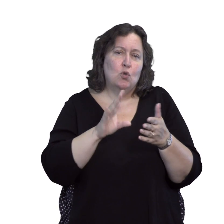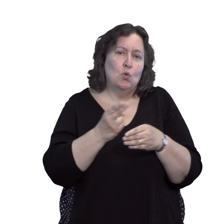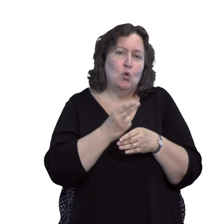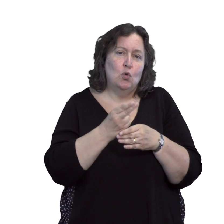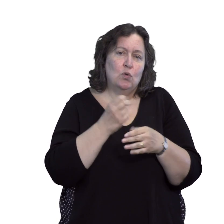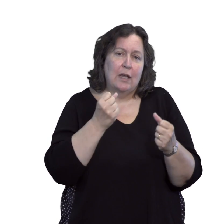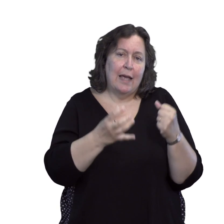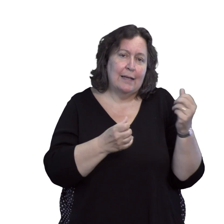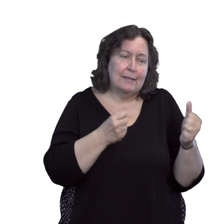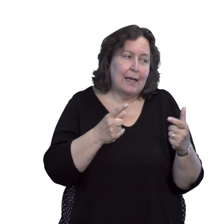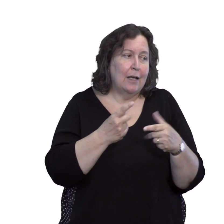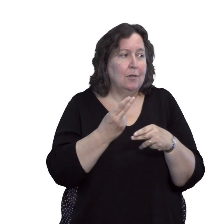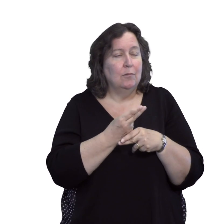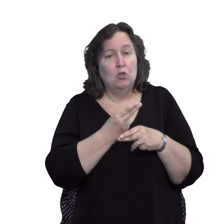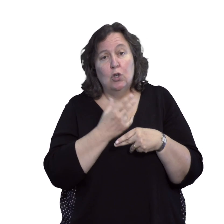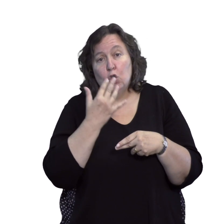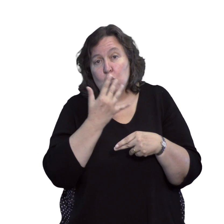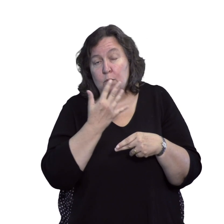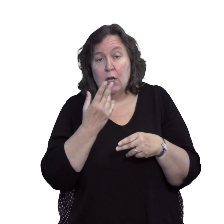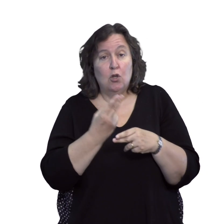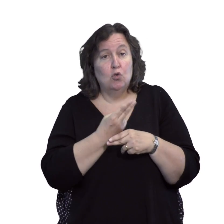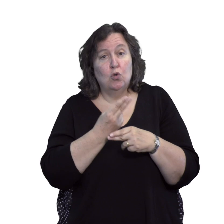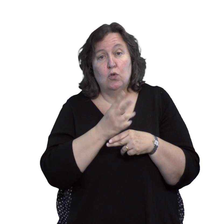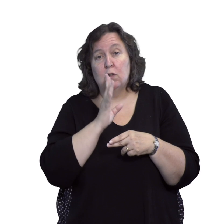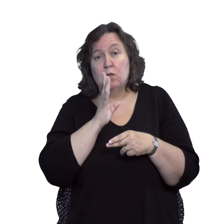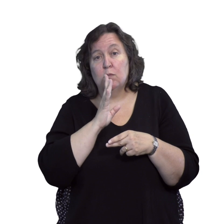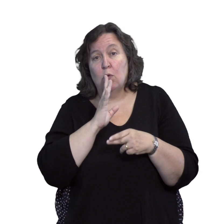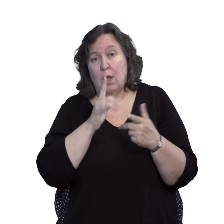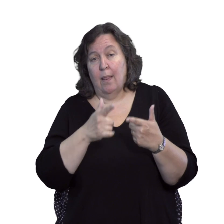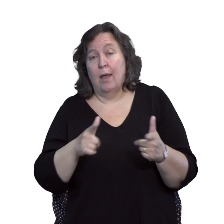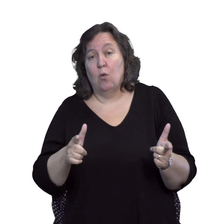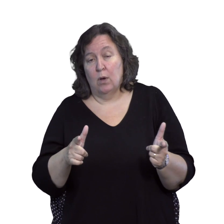with students using ASL, cued speech or spoken language.